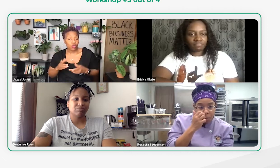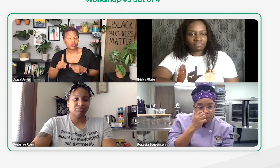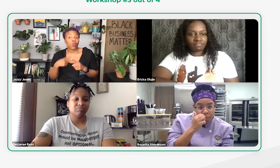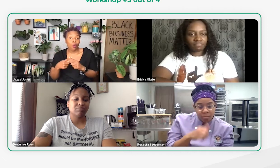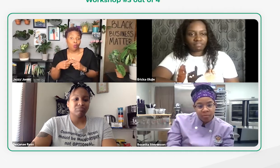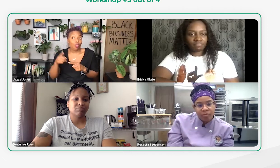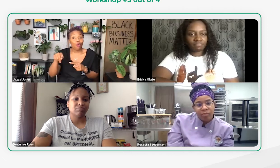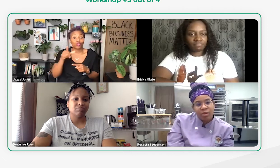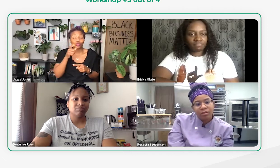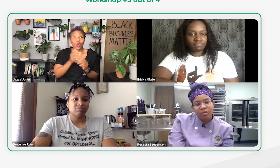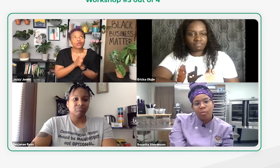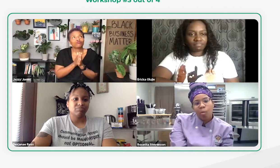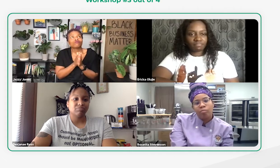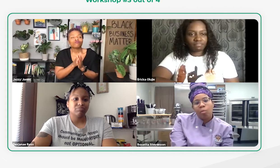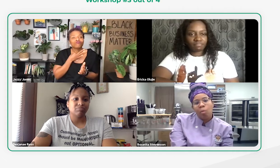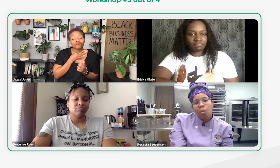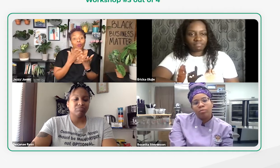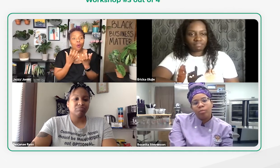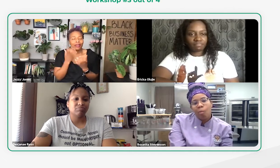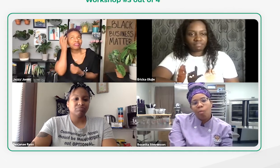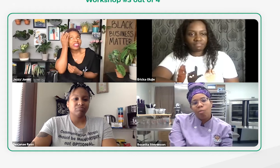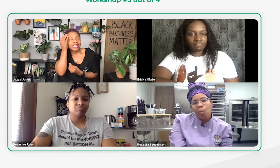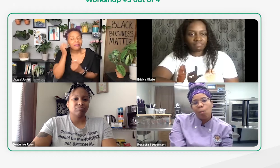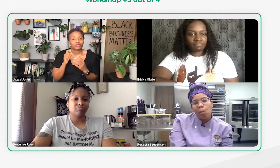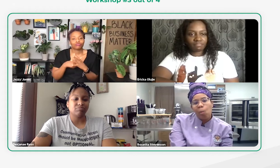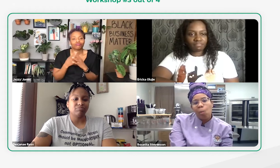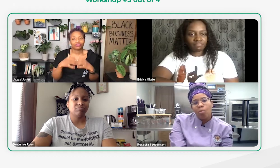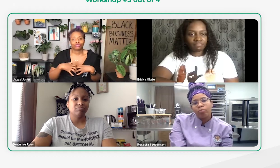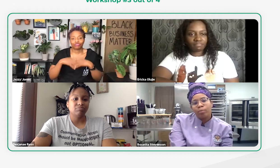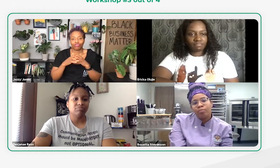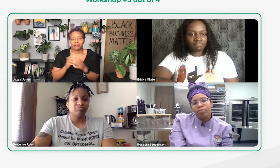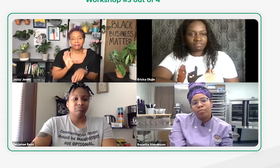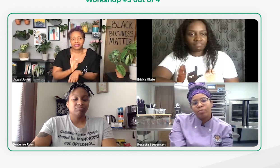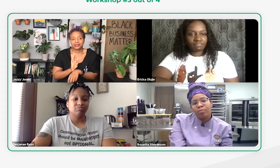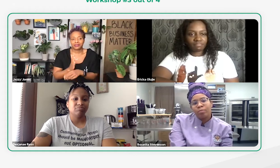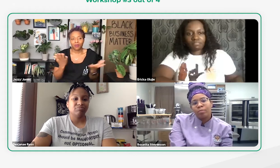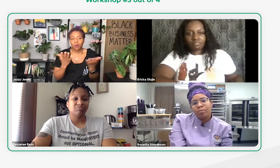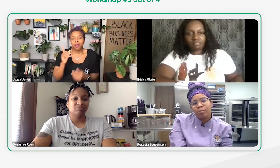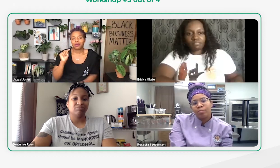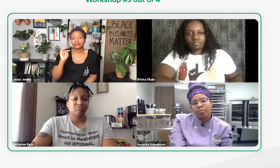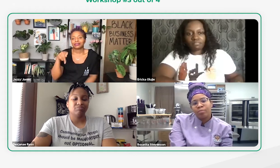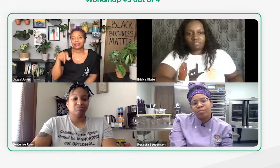if they already are a business owner for those who are motivated are thinking about entrepreneurship